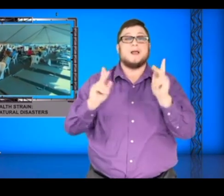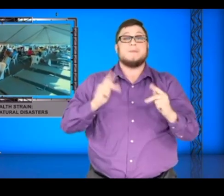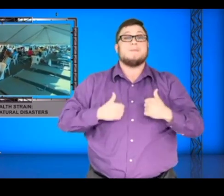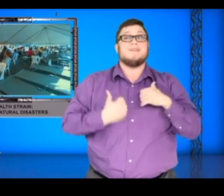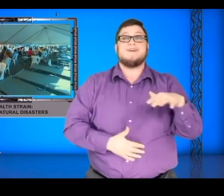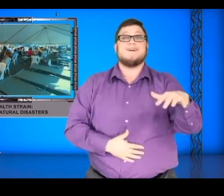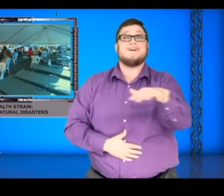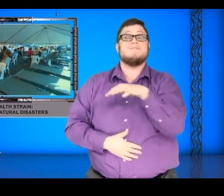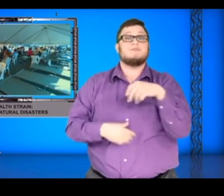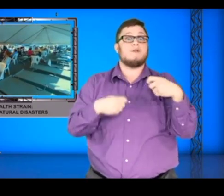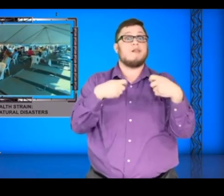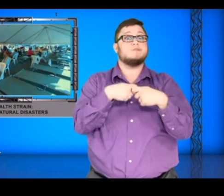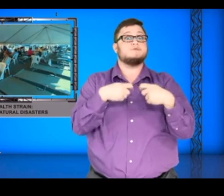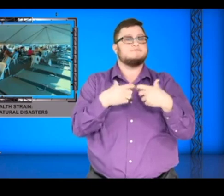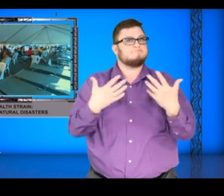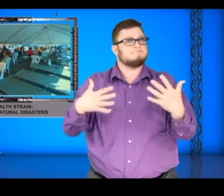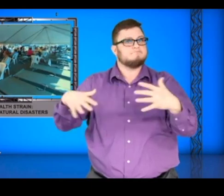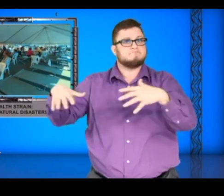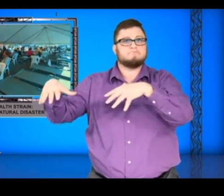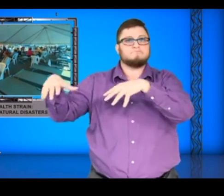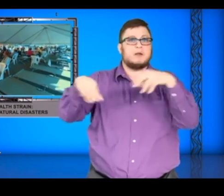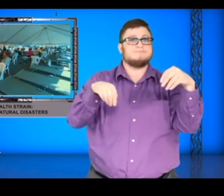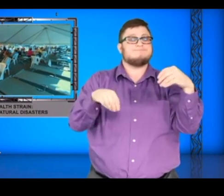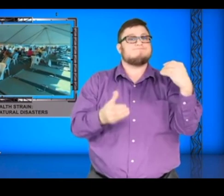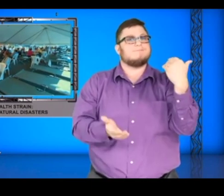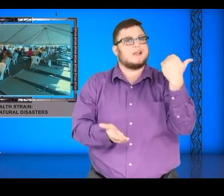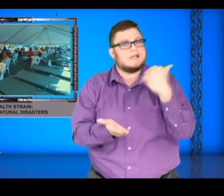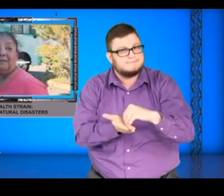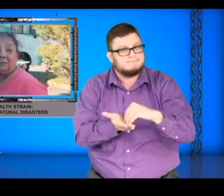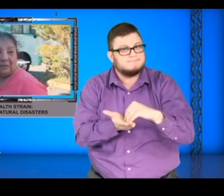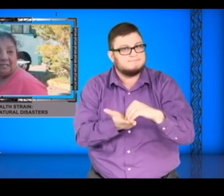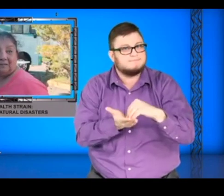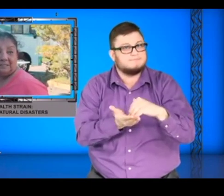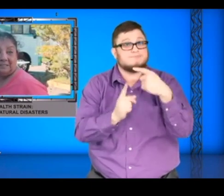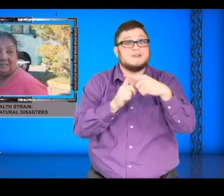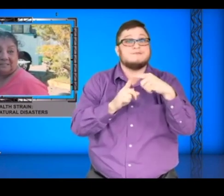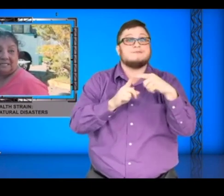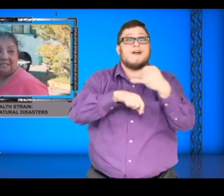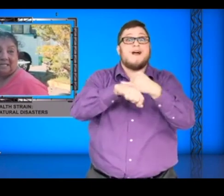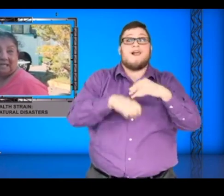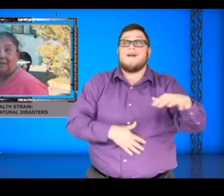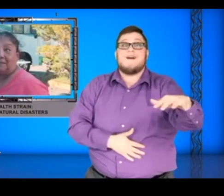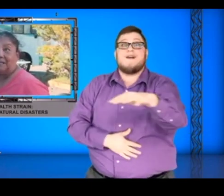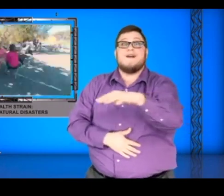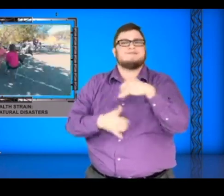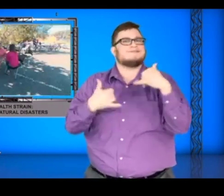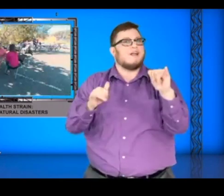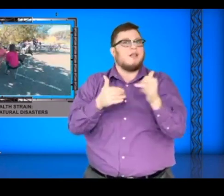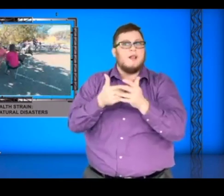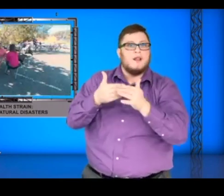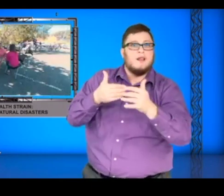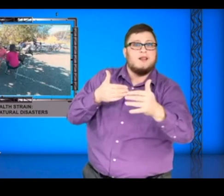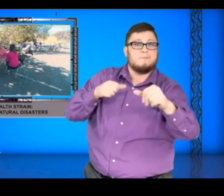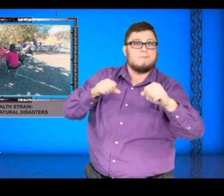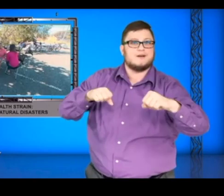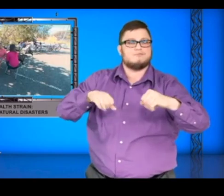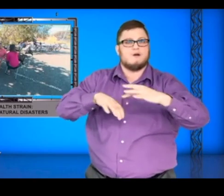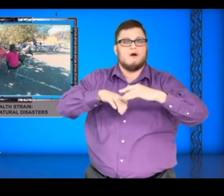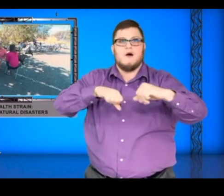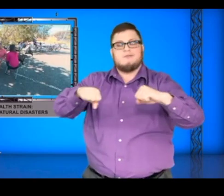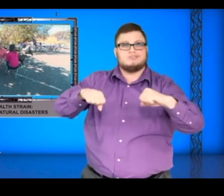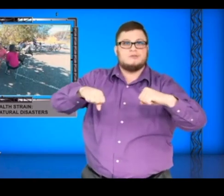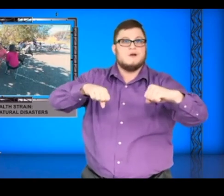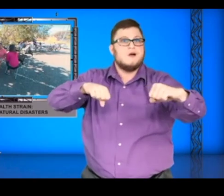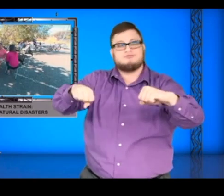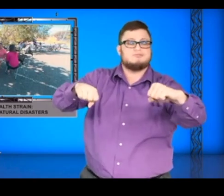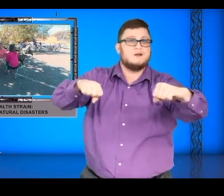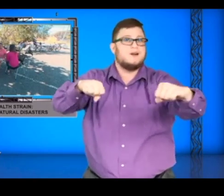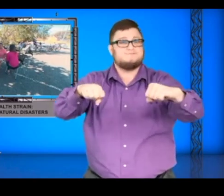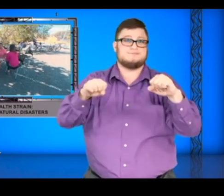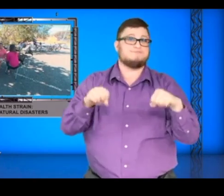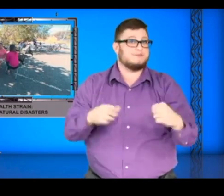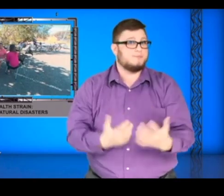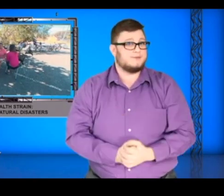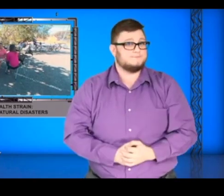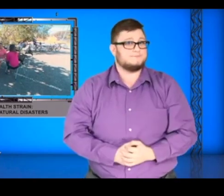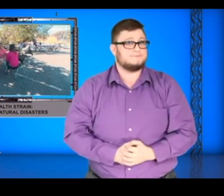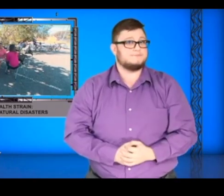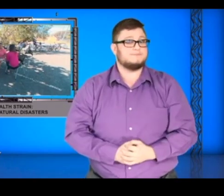Many residents are without power again and the island is still under the threat of more tremors.